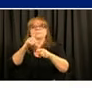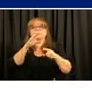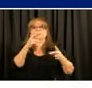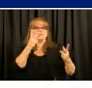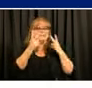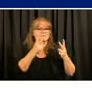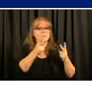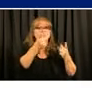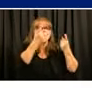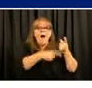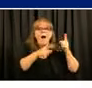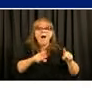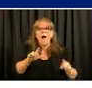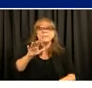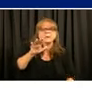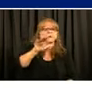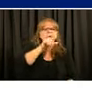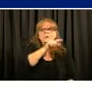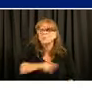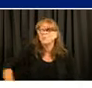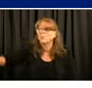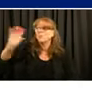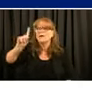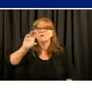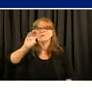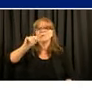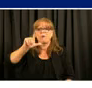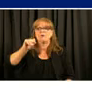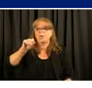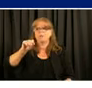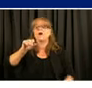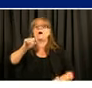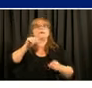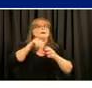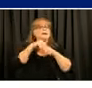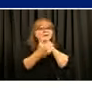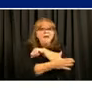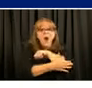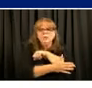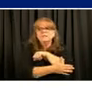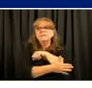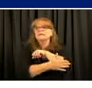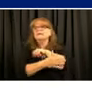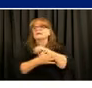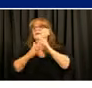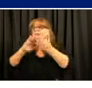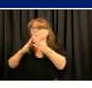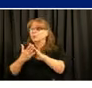county it's launched today this will help inform your county leaders your commissioners your